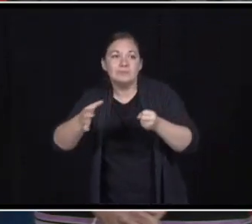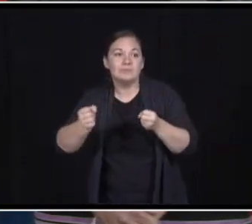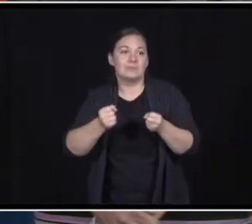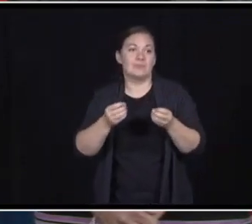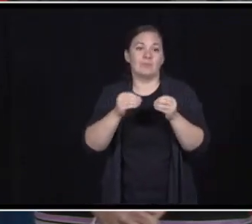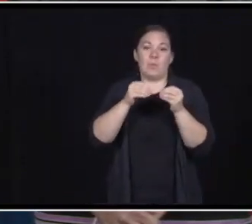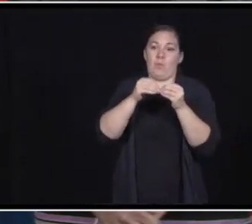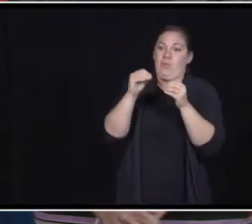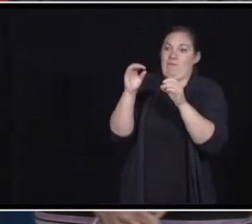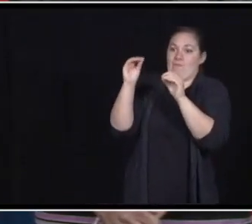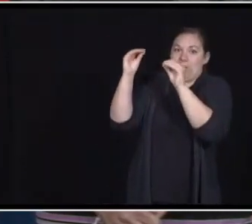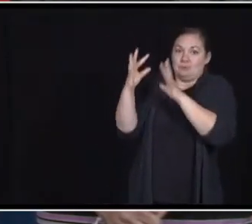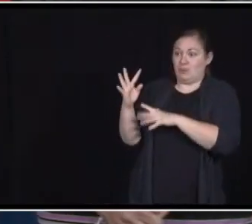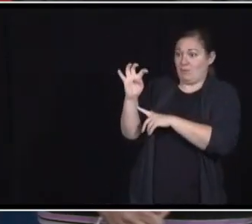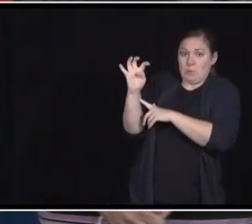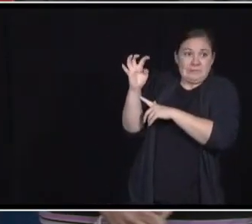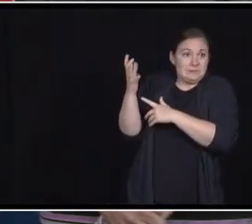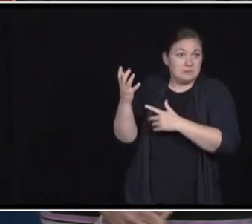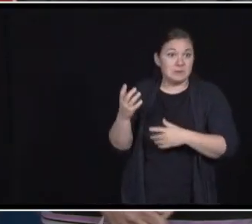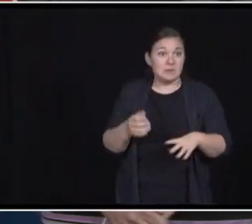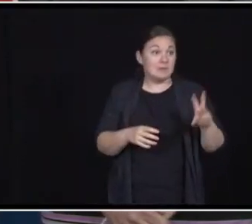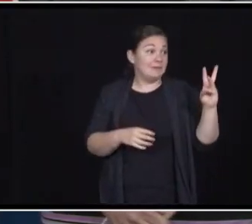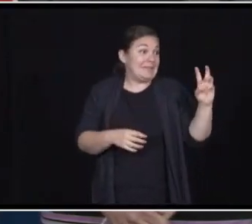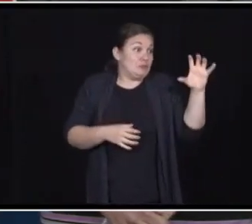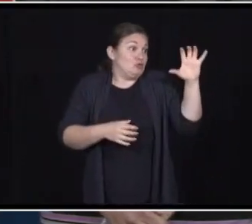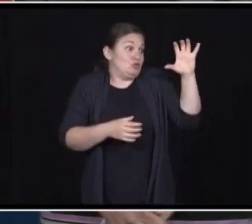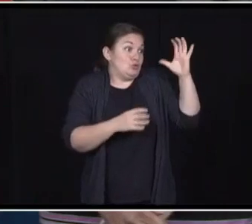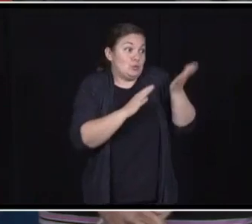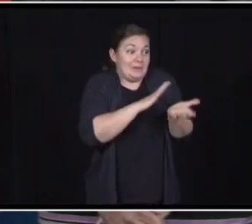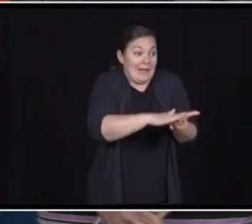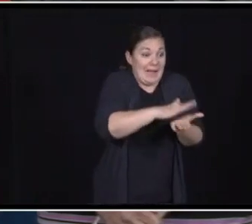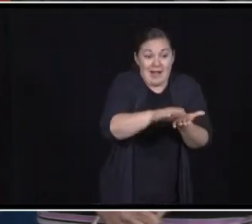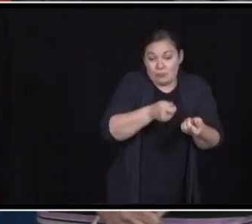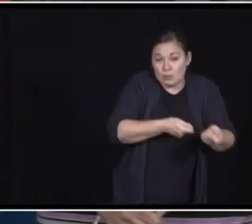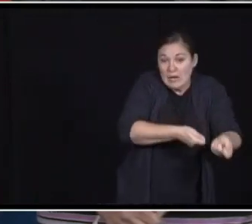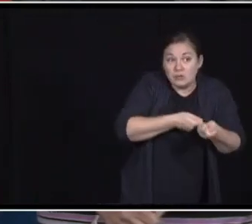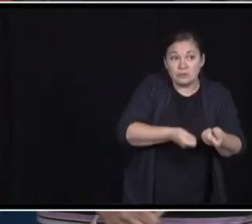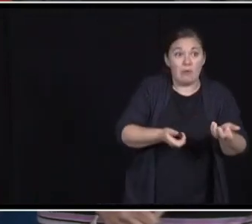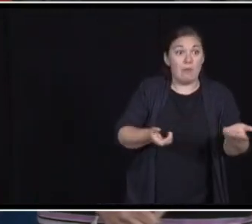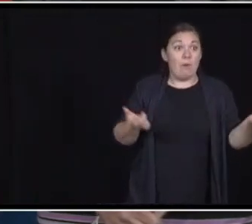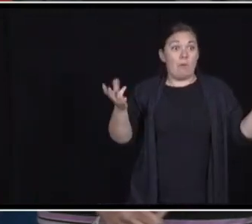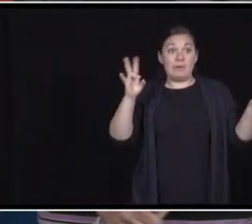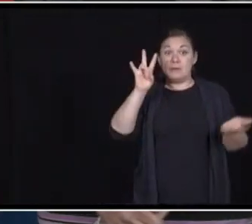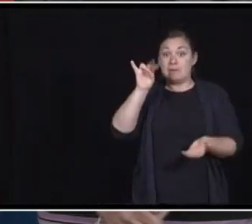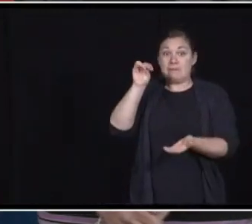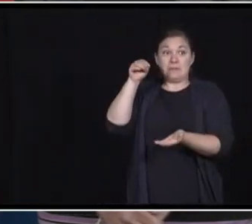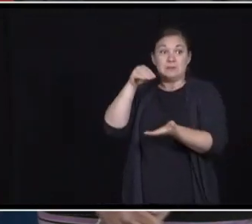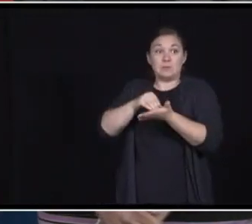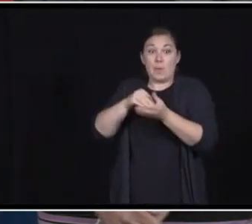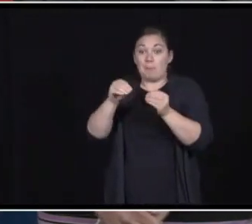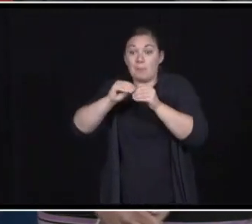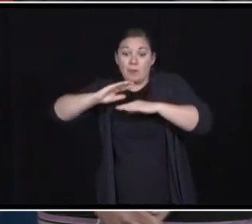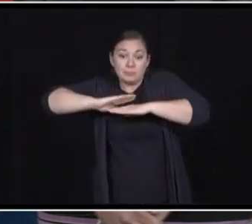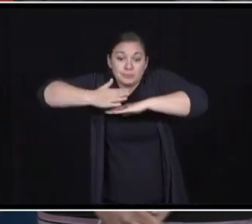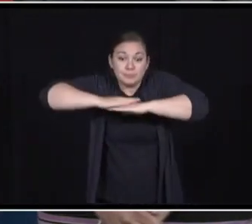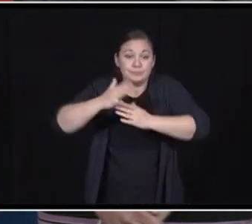risk. The reason why the premier made this announcement today, an additional $35 million target in the highest risk communities of